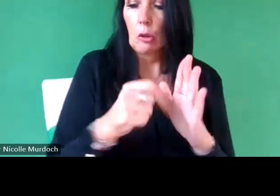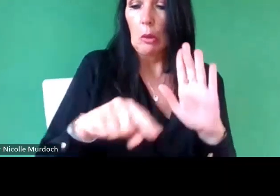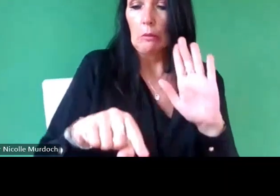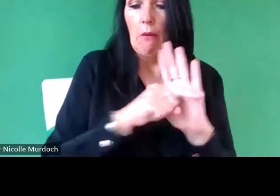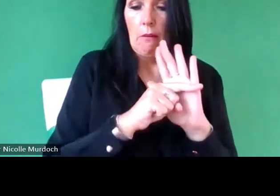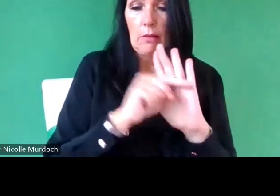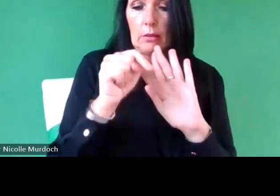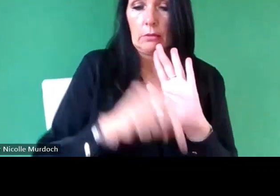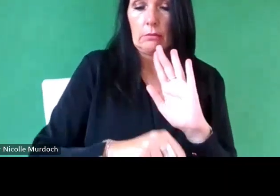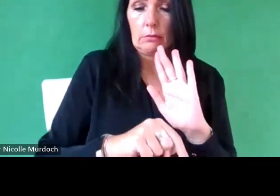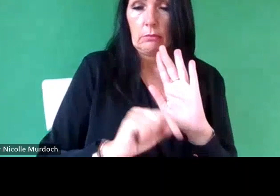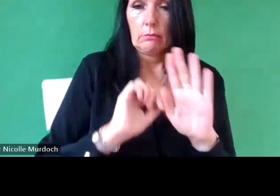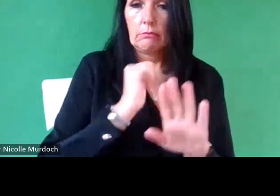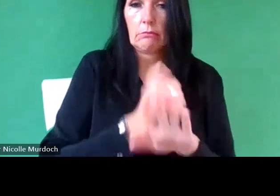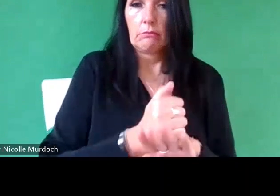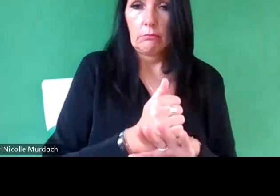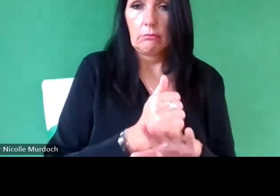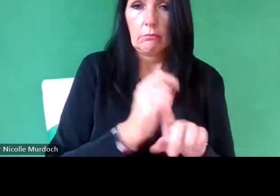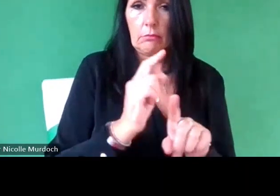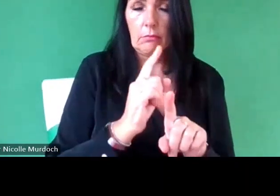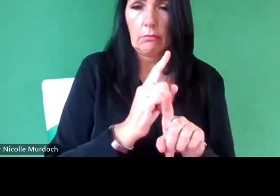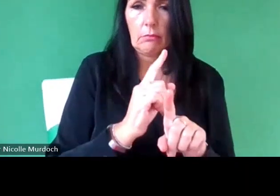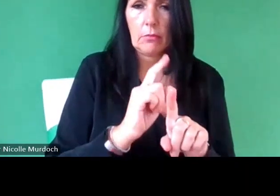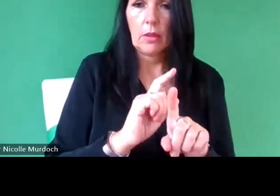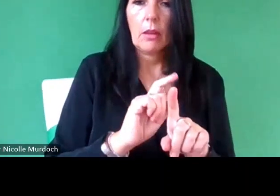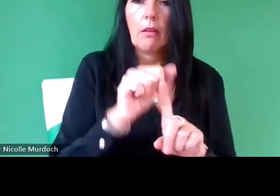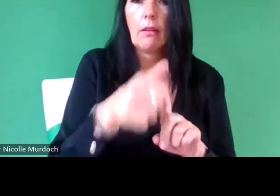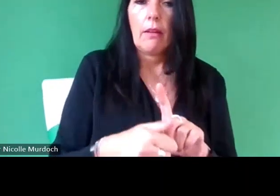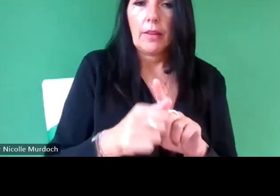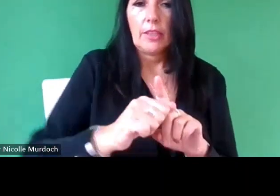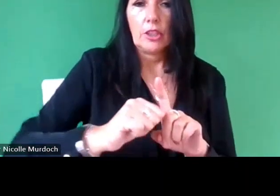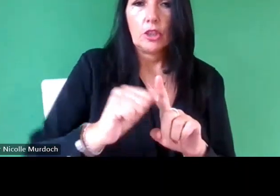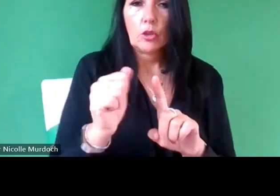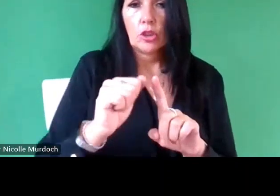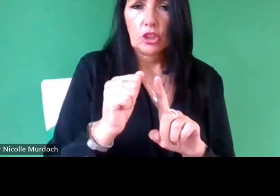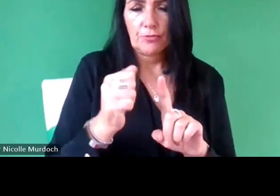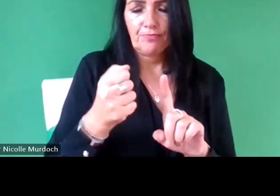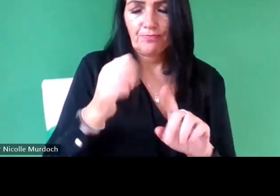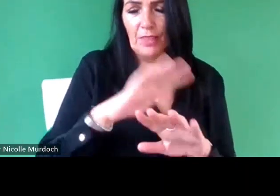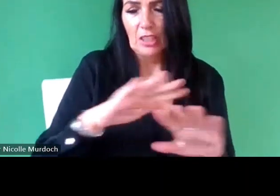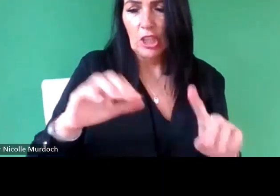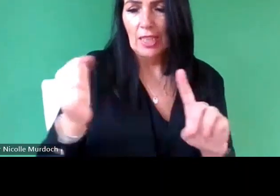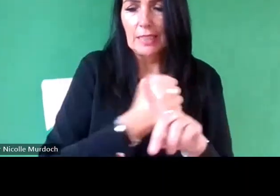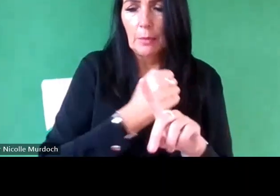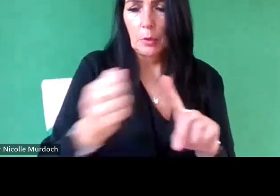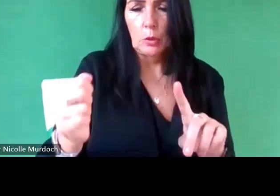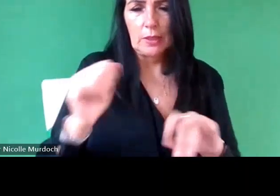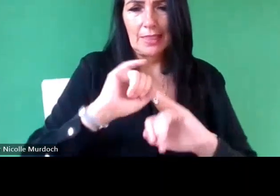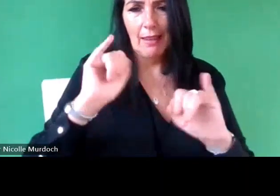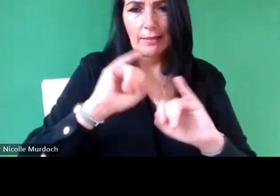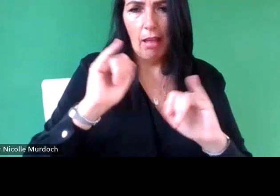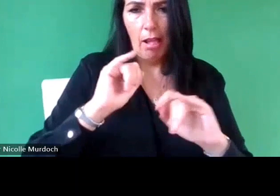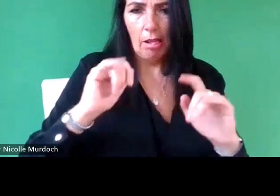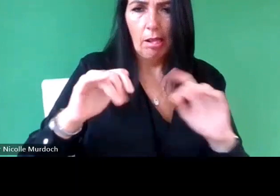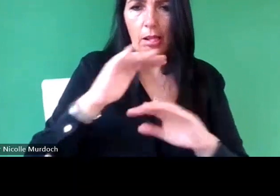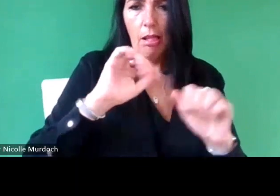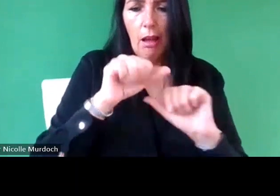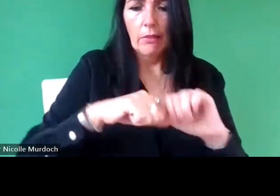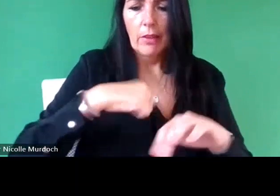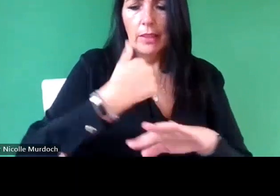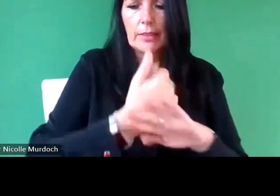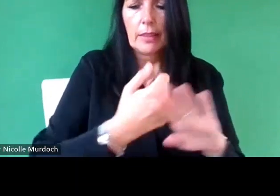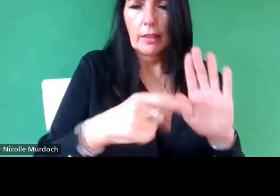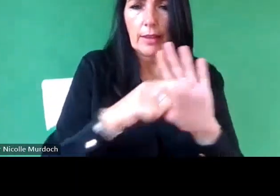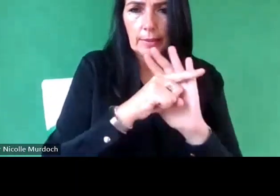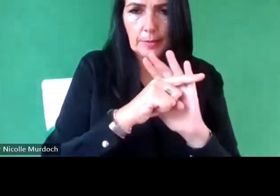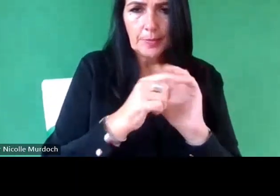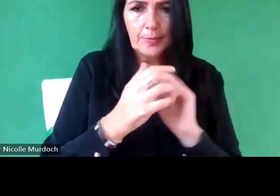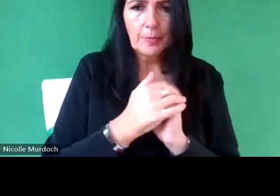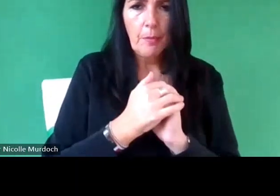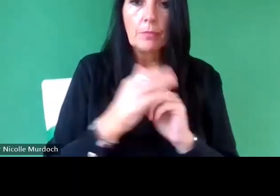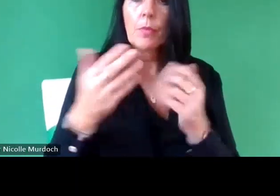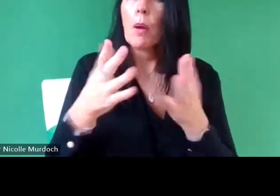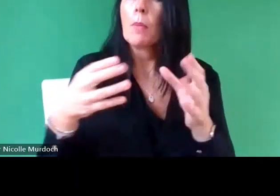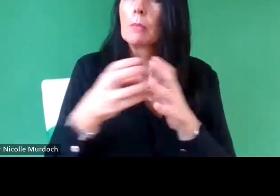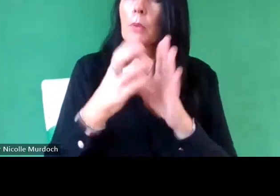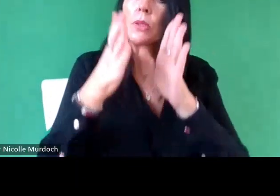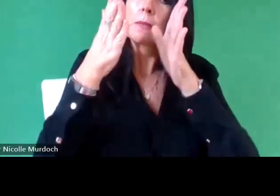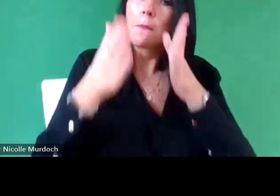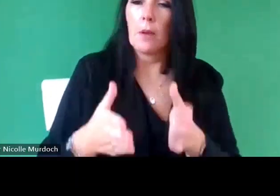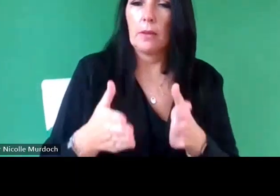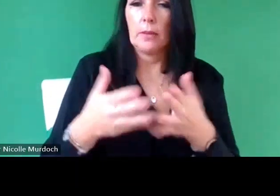created in the wake of Scottish child Scandal so um all public bodies are obliged to keep um